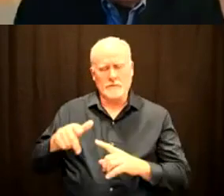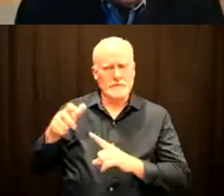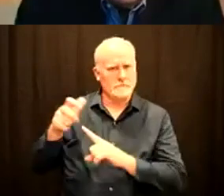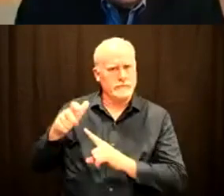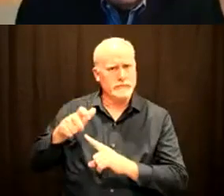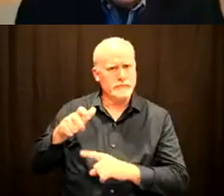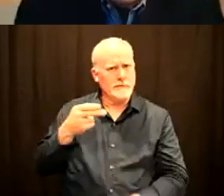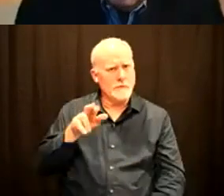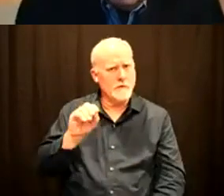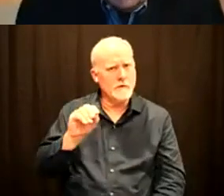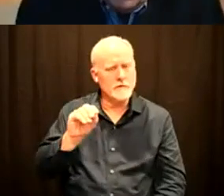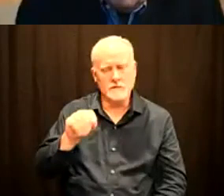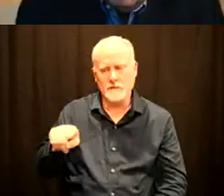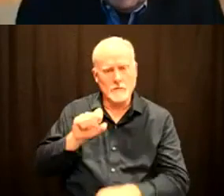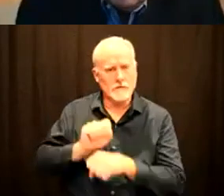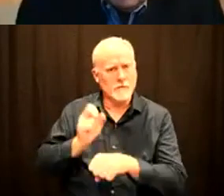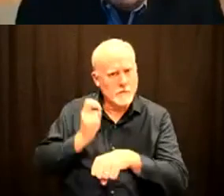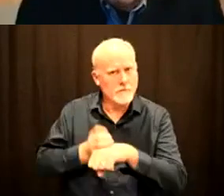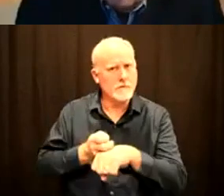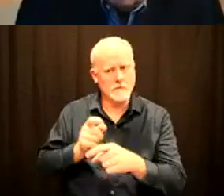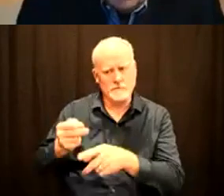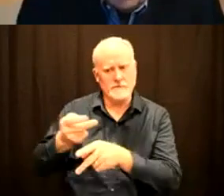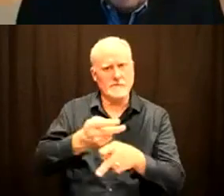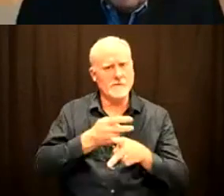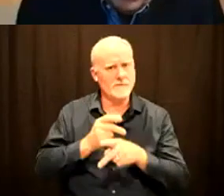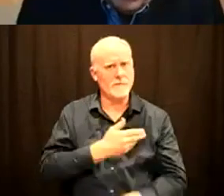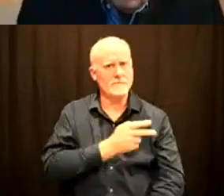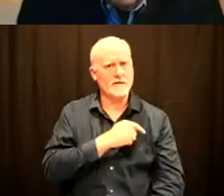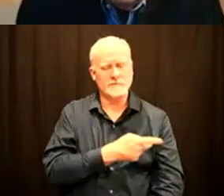and they are working hard to take care of our patients and i'm very proud of them we were able